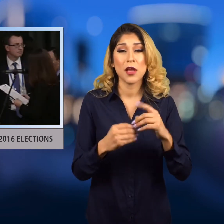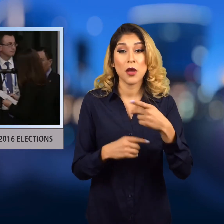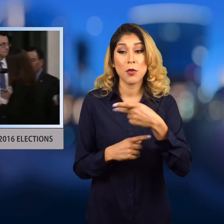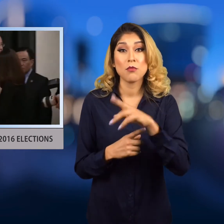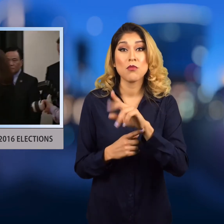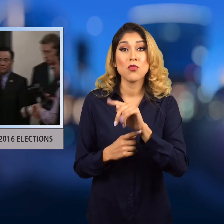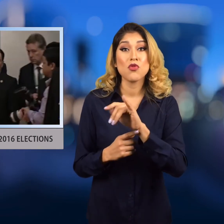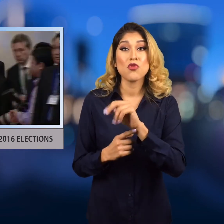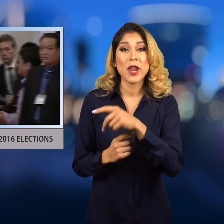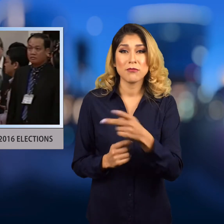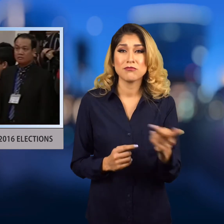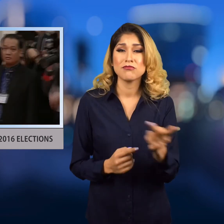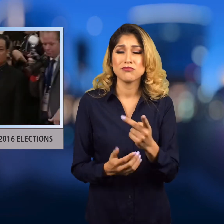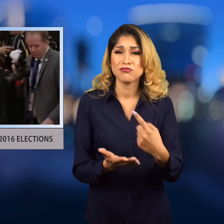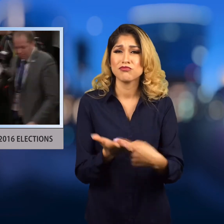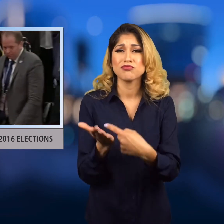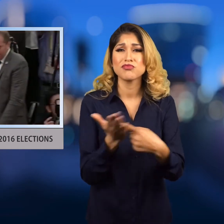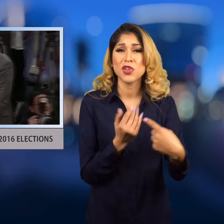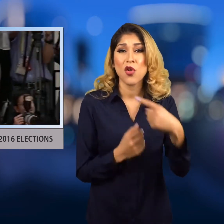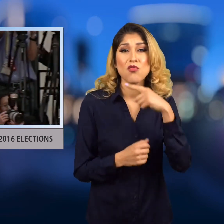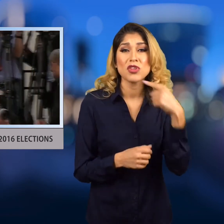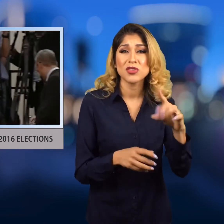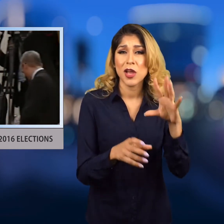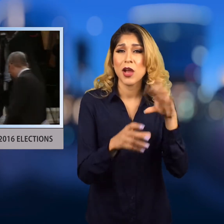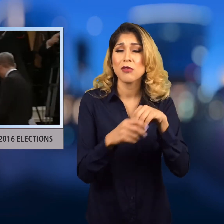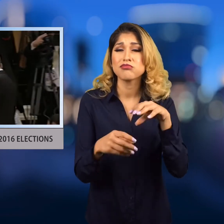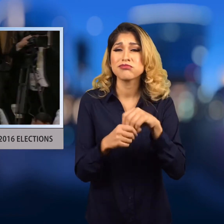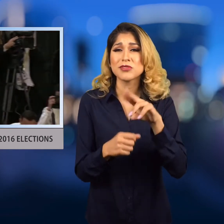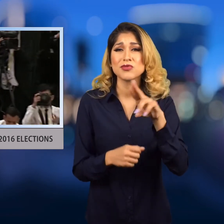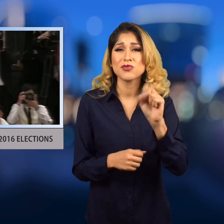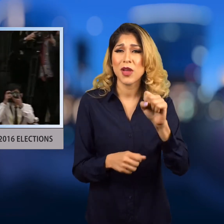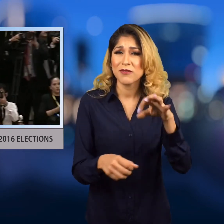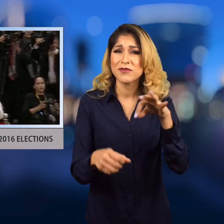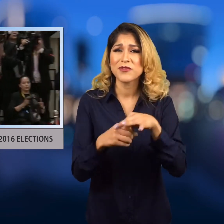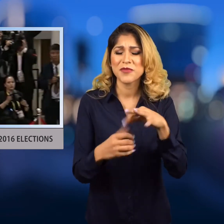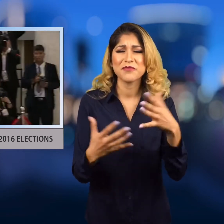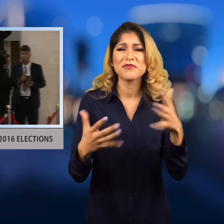Putin discussed the issue of Russian meddling in the U.S. elections.